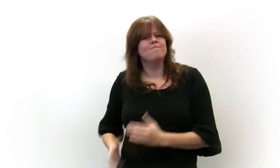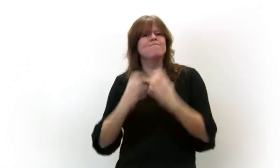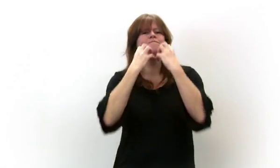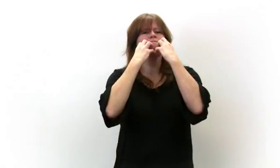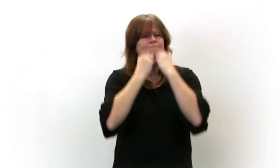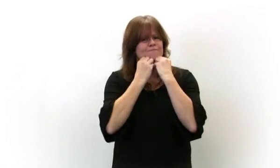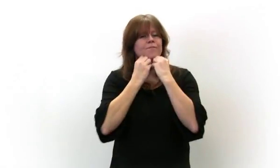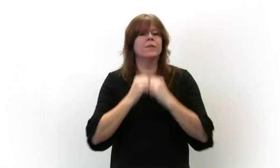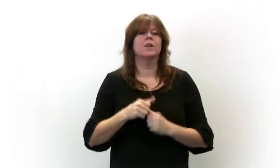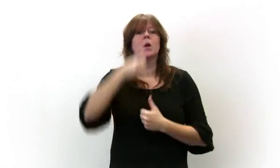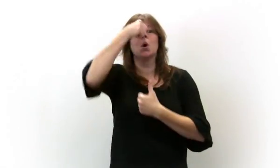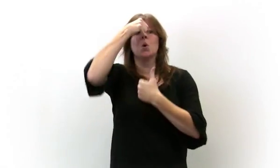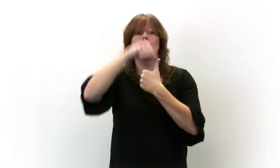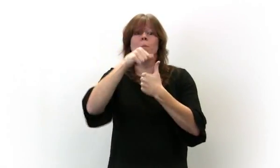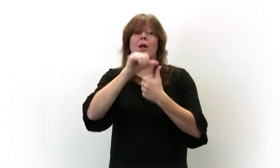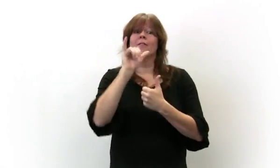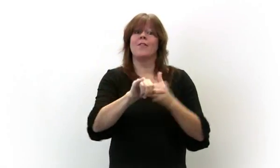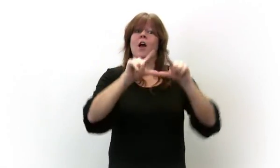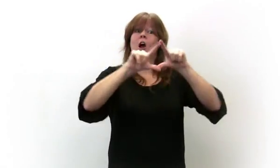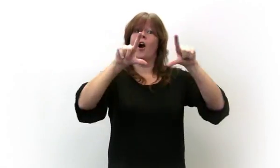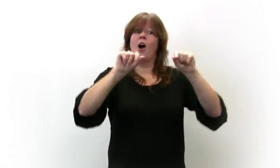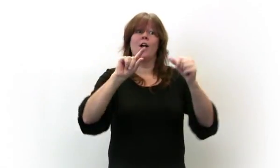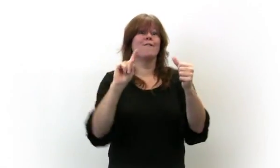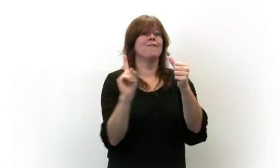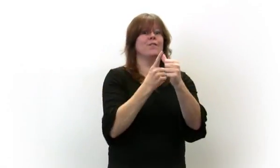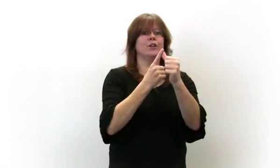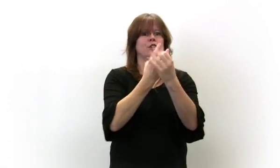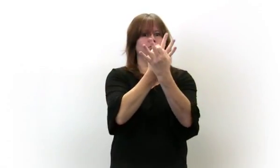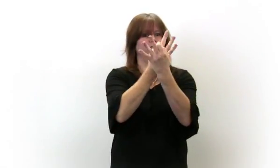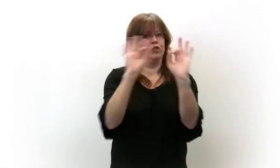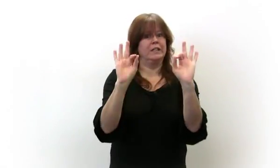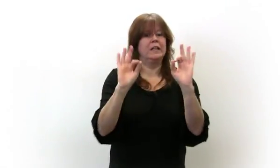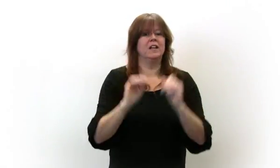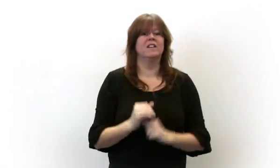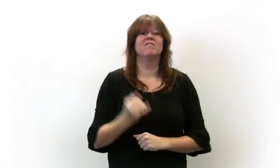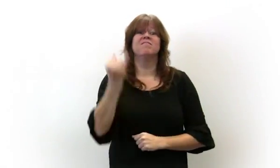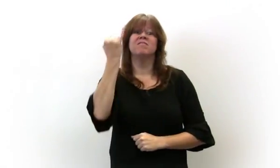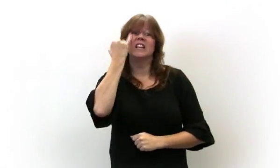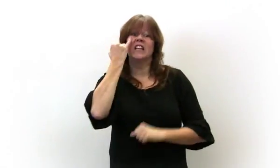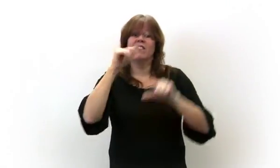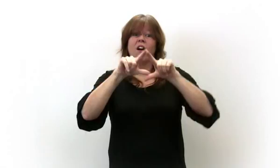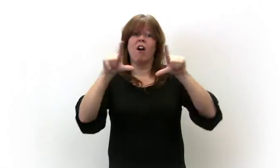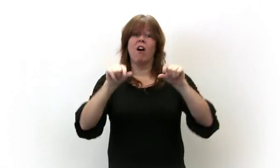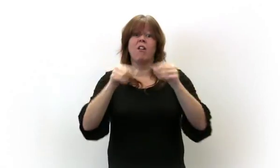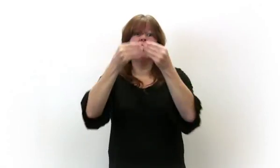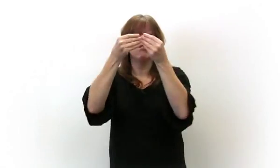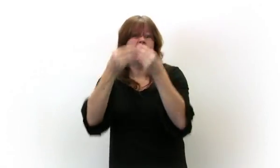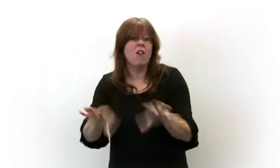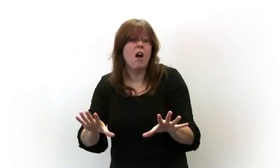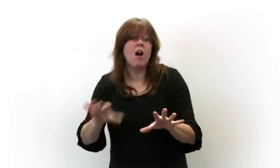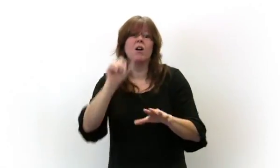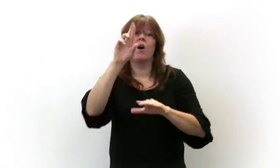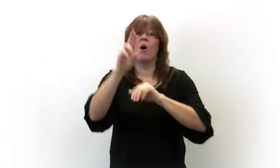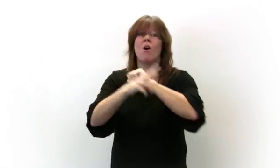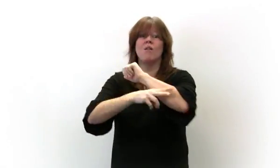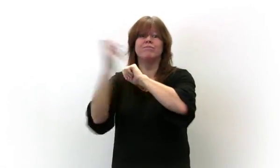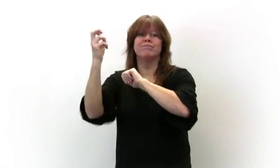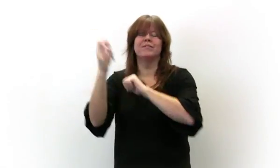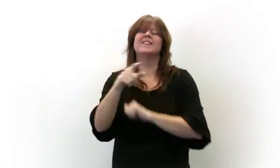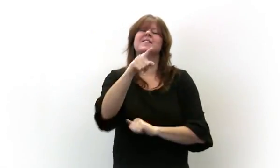Remember your first library card is free. If the card is lost or stolen you must